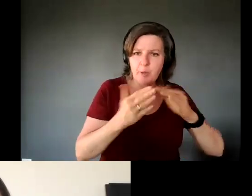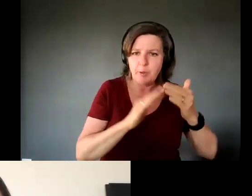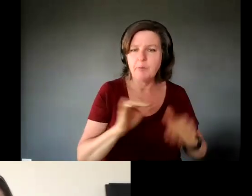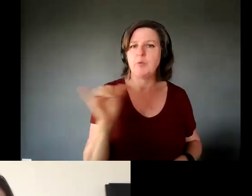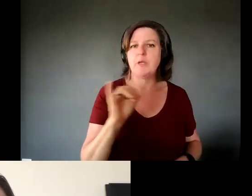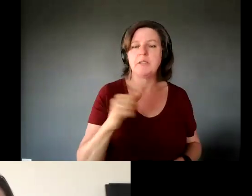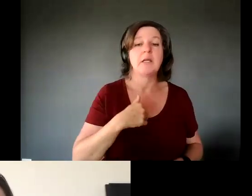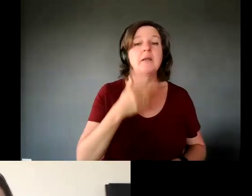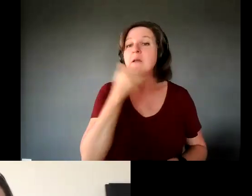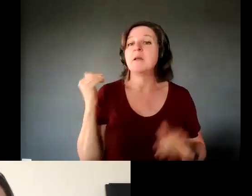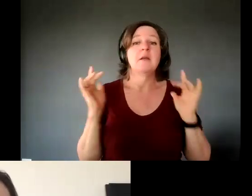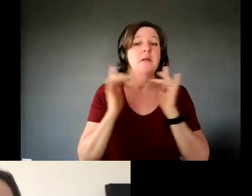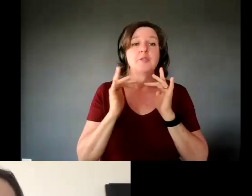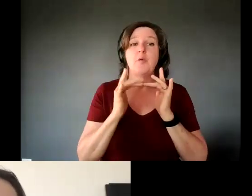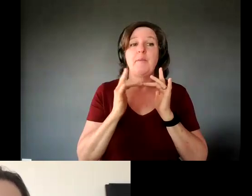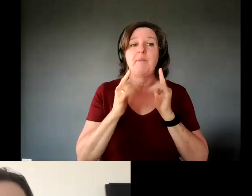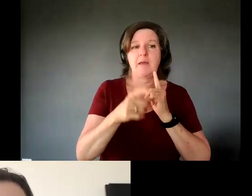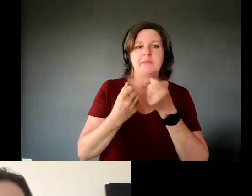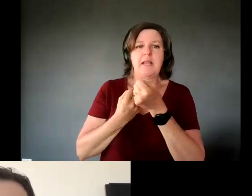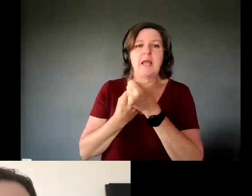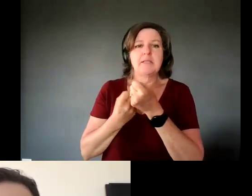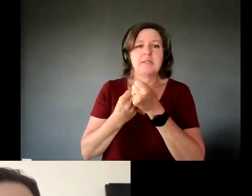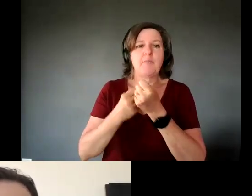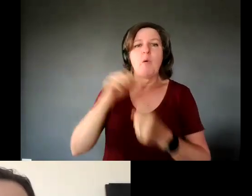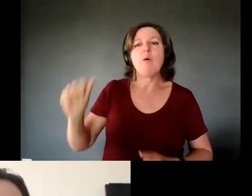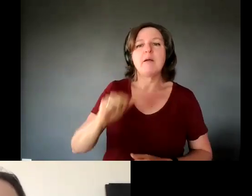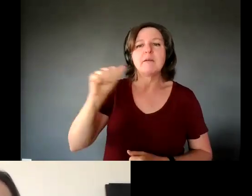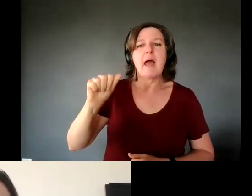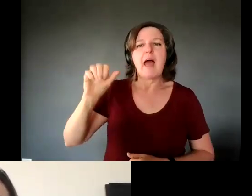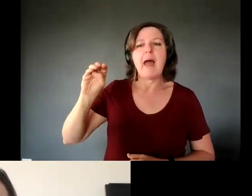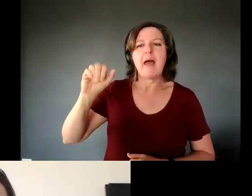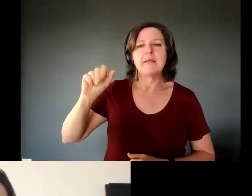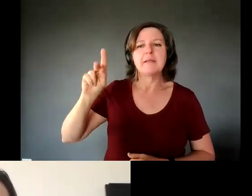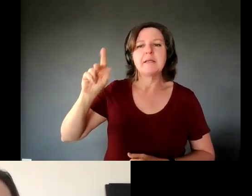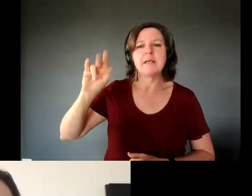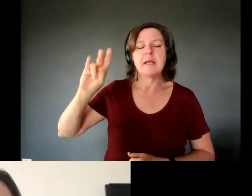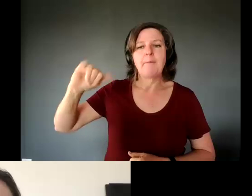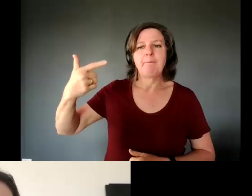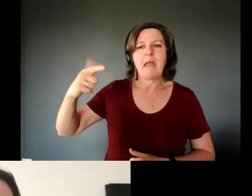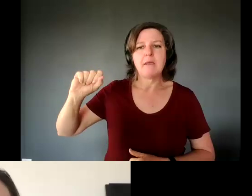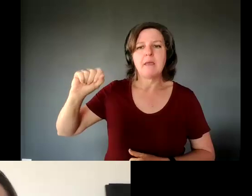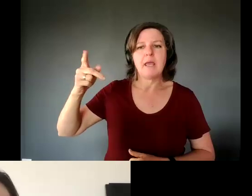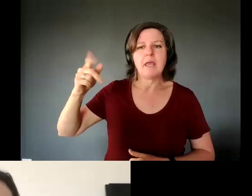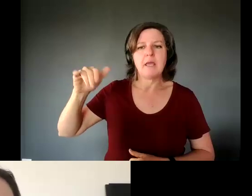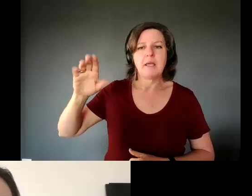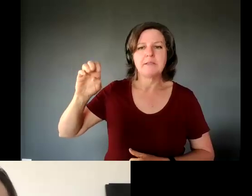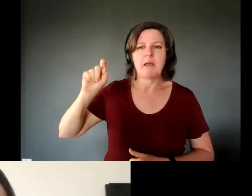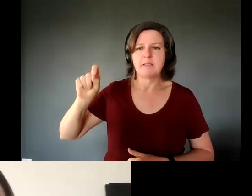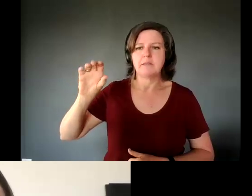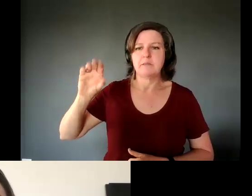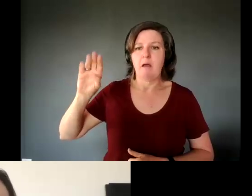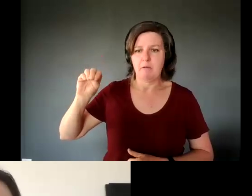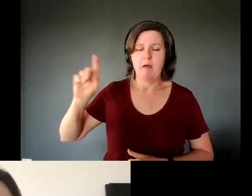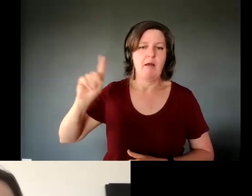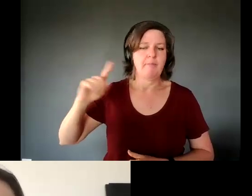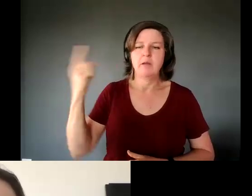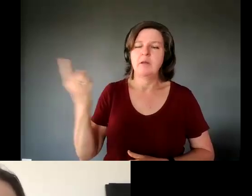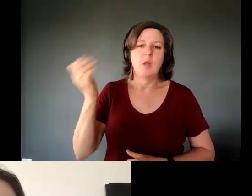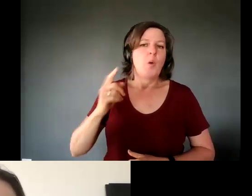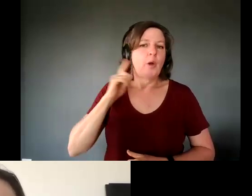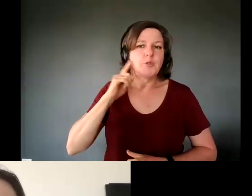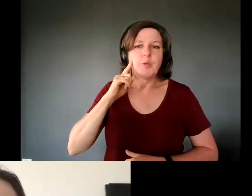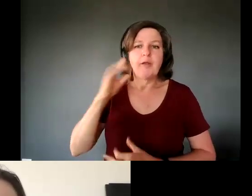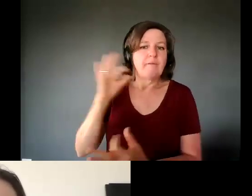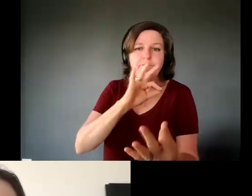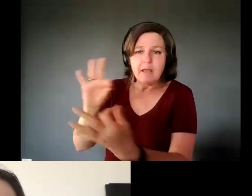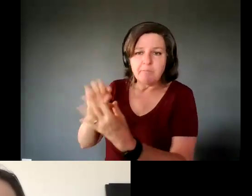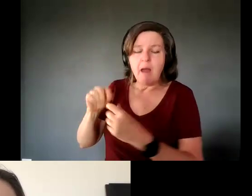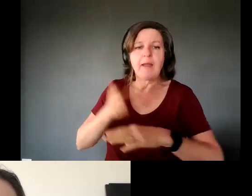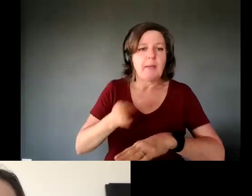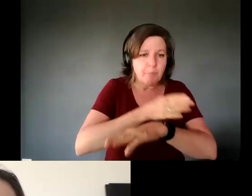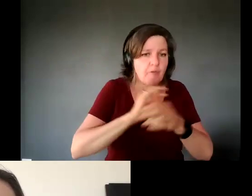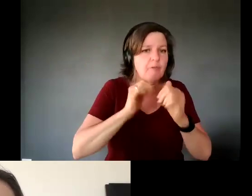So the best contact would be support@makingspace.com. Which is where we also monitor feedback and improvements and we always want to learn how we can do better.